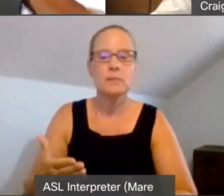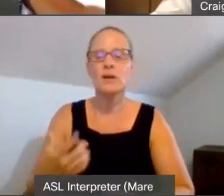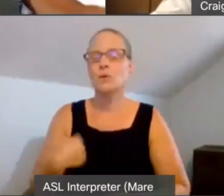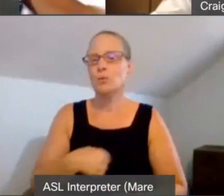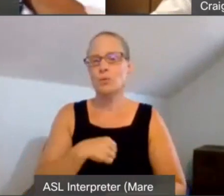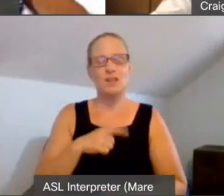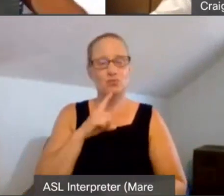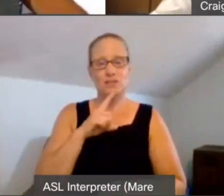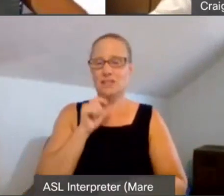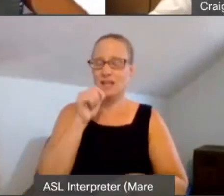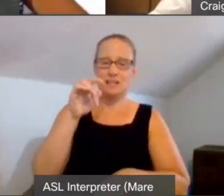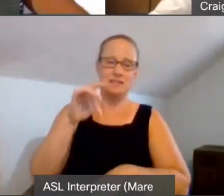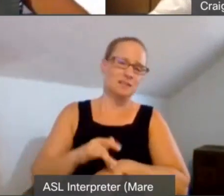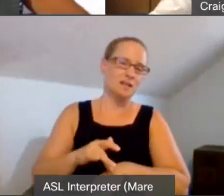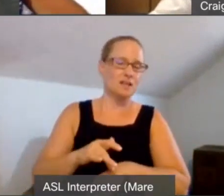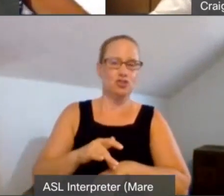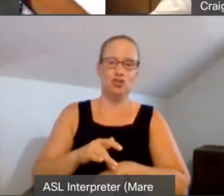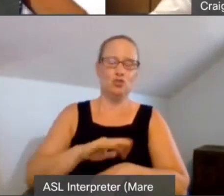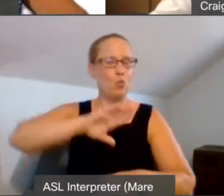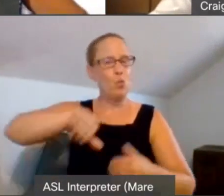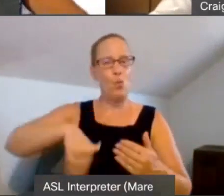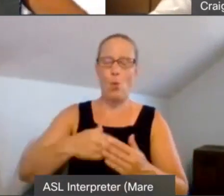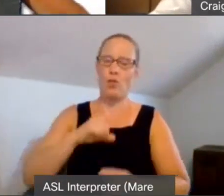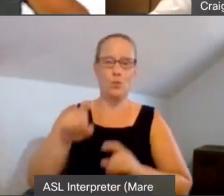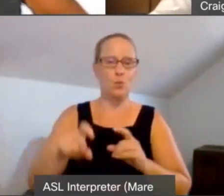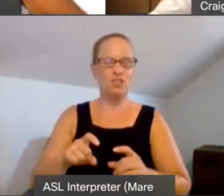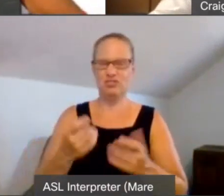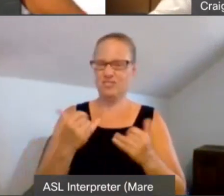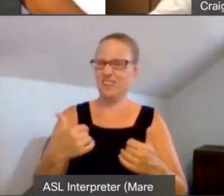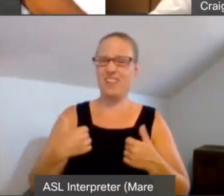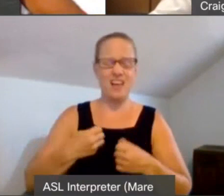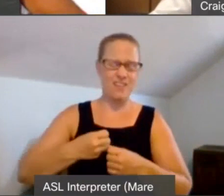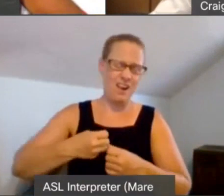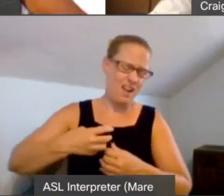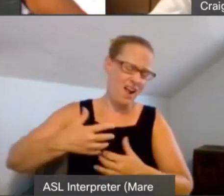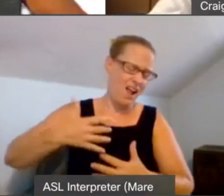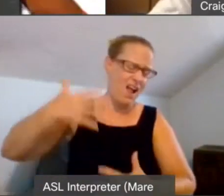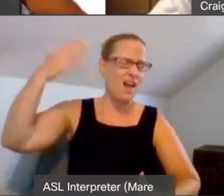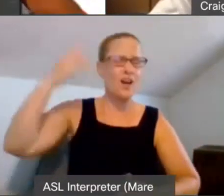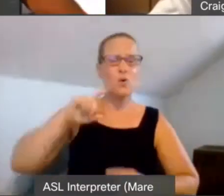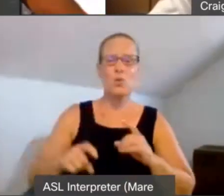There's two or three times as many questions that were submitted ahead of time than we were even able